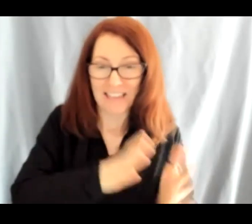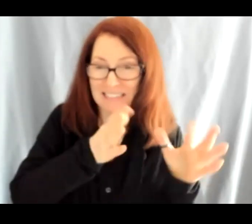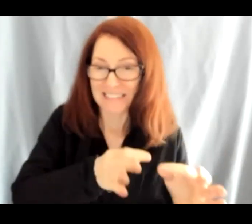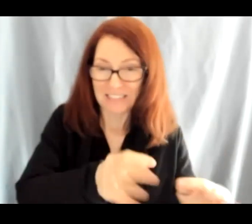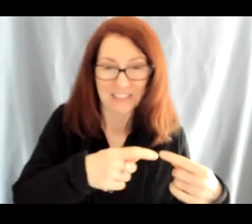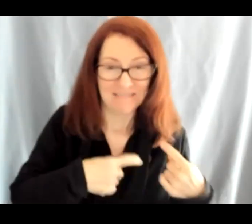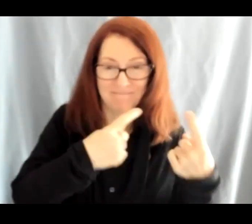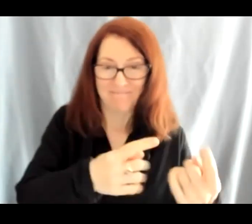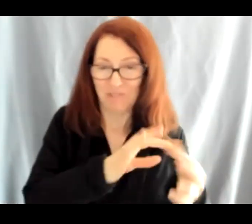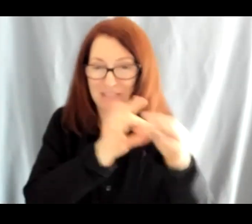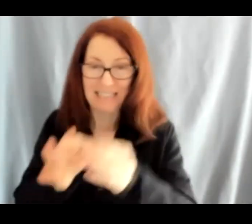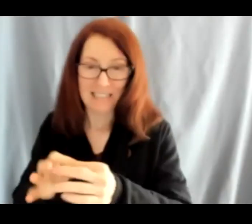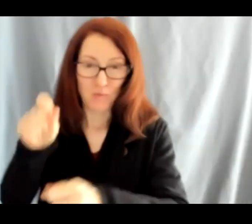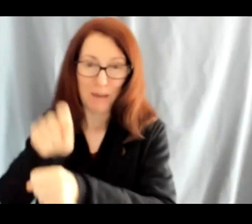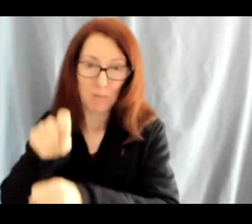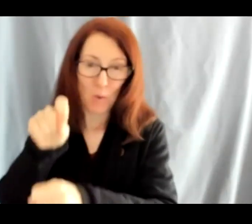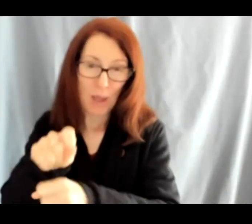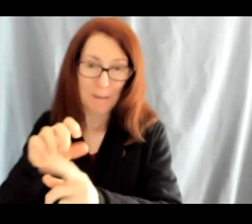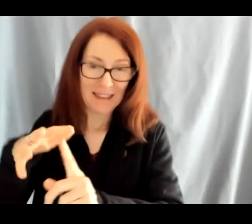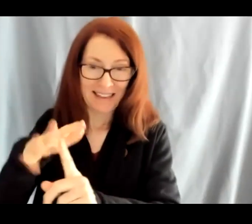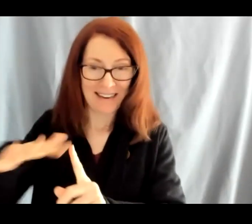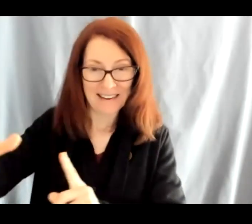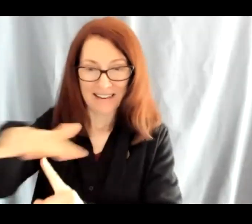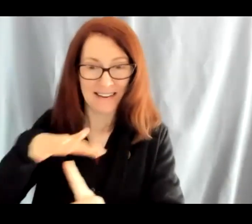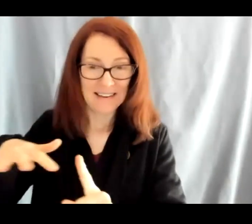issue when we haven't really seen it a lot